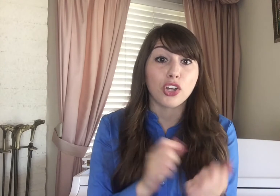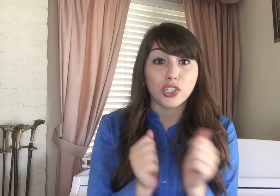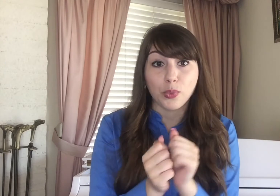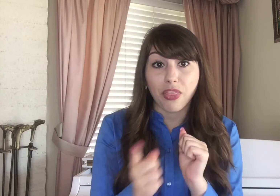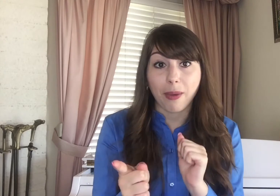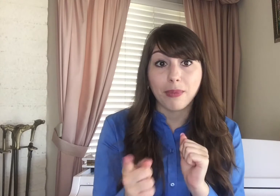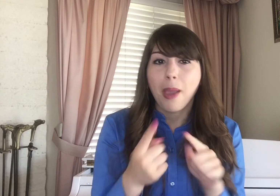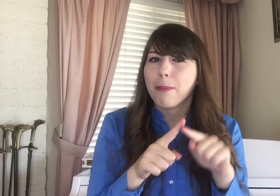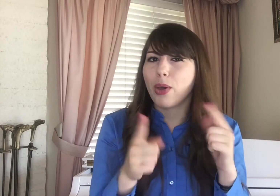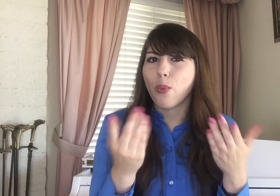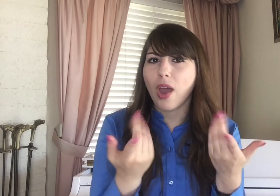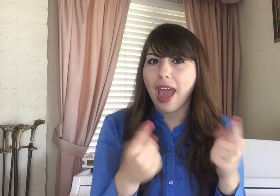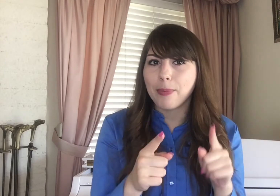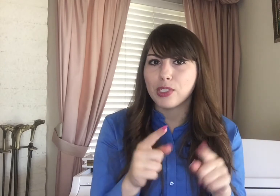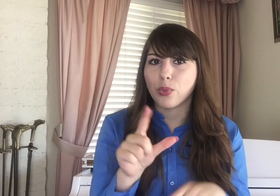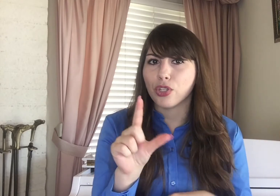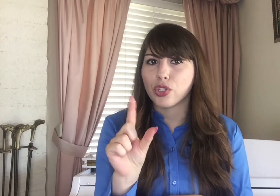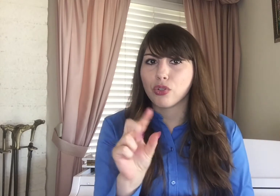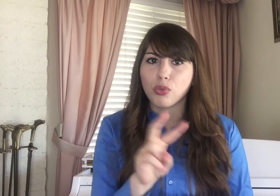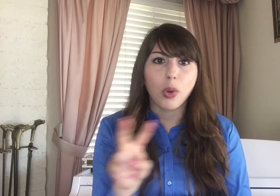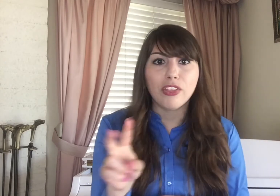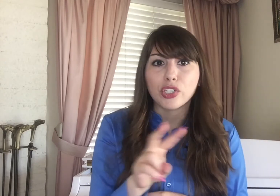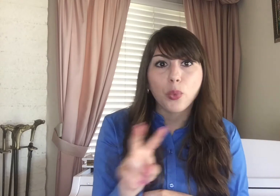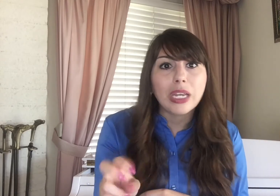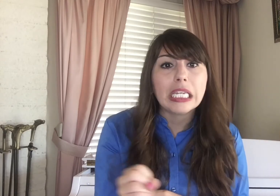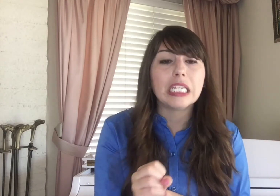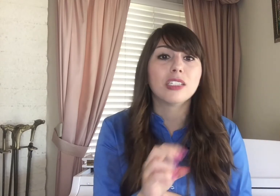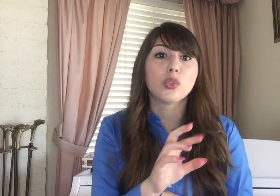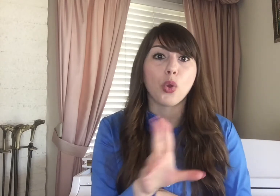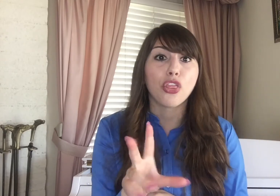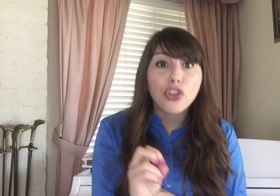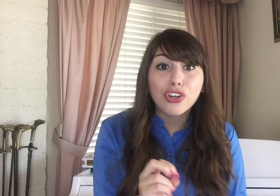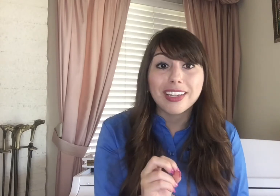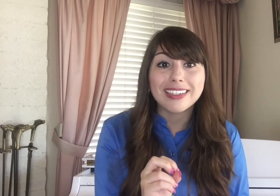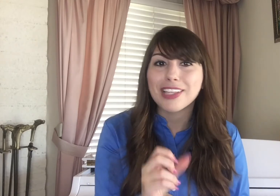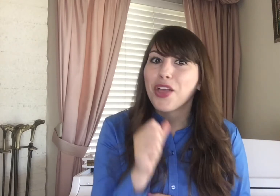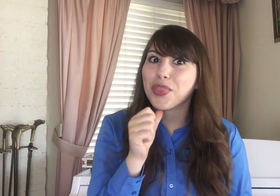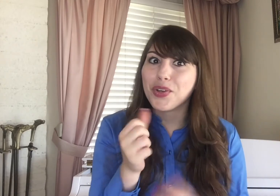doctor's with them, but what happens when they're 20 in their 20s or 30s they're